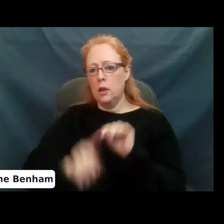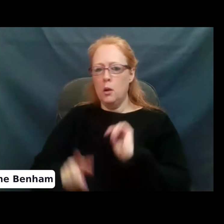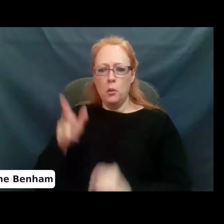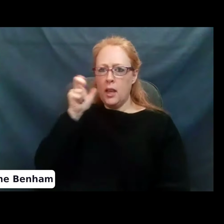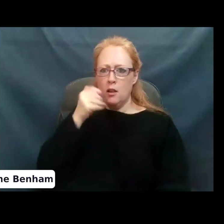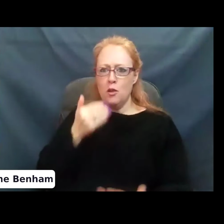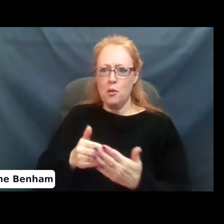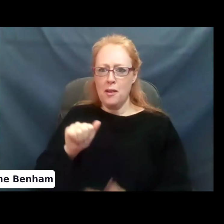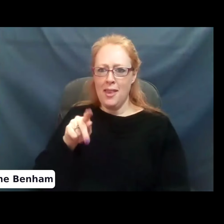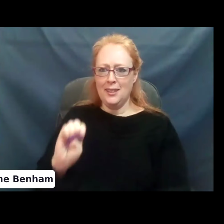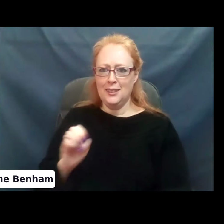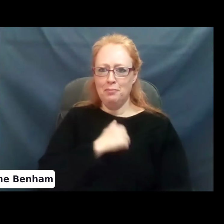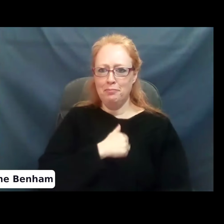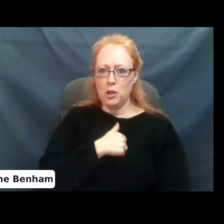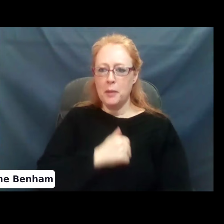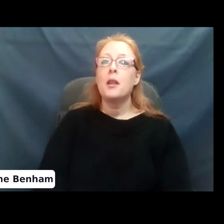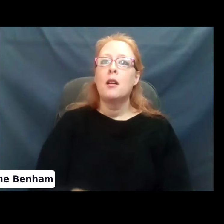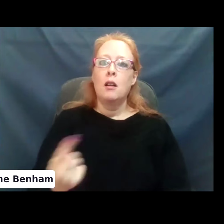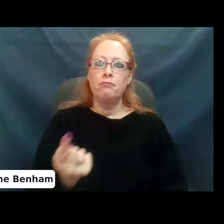I really enjoy the game but from an accessibility standpoint it among the worst I've ever seen.